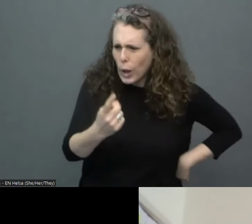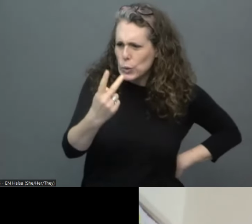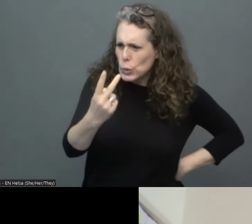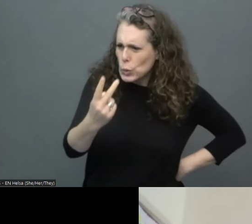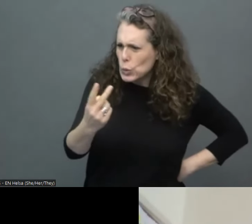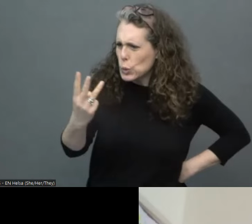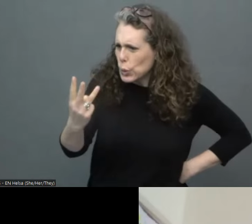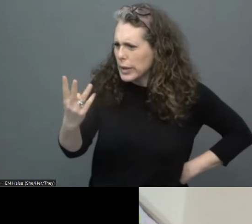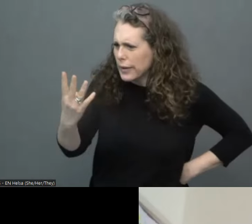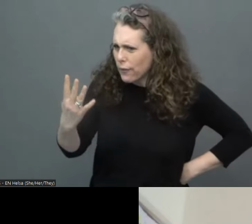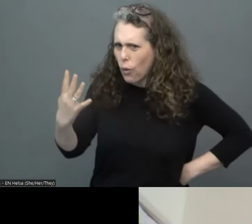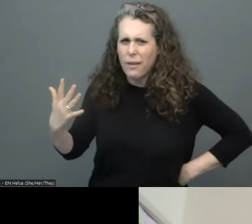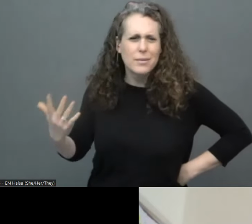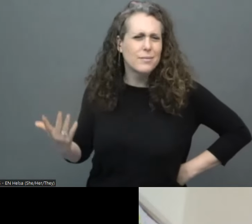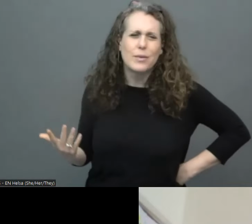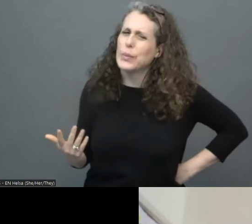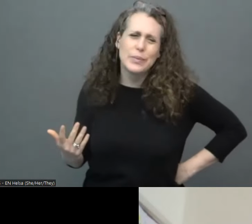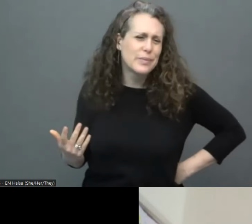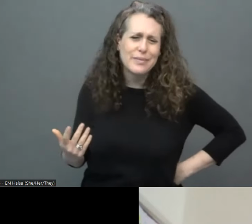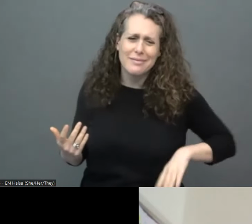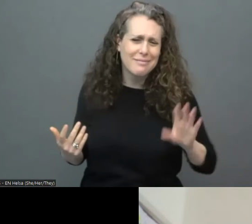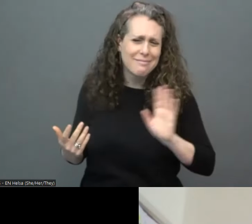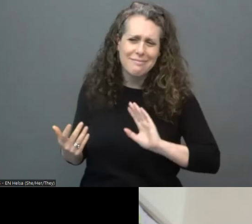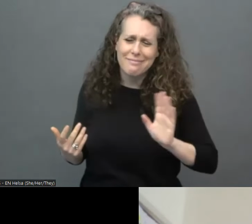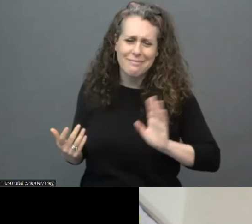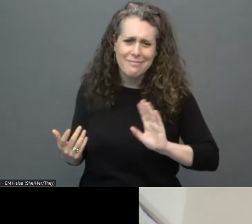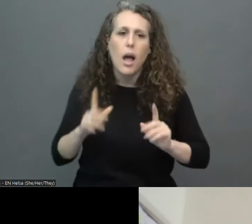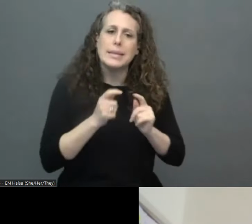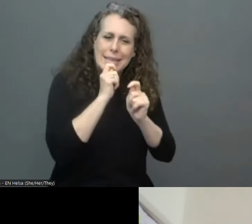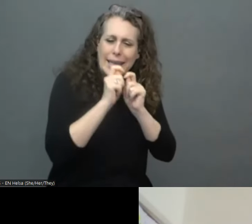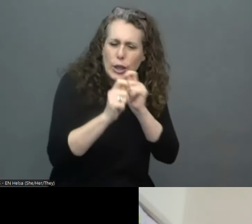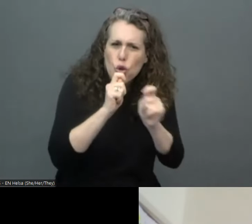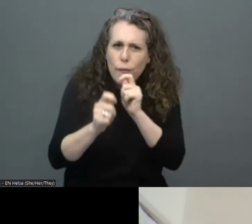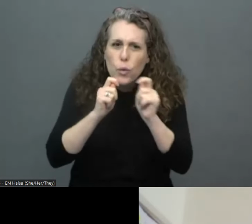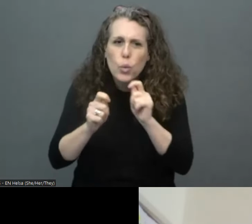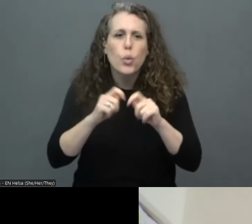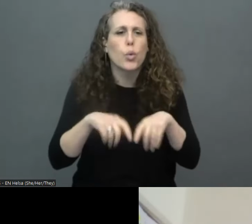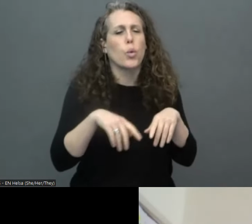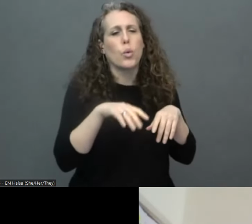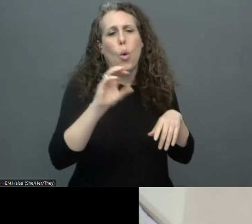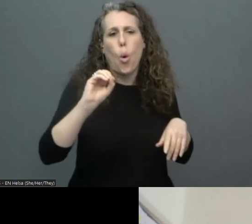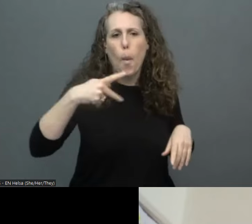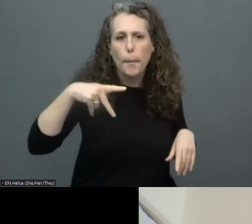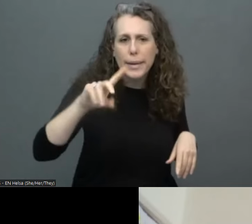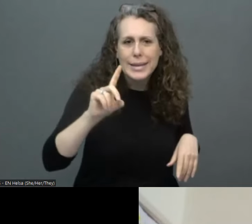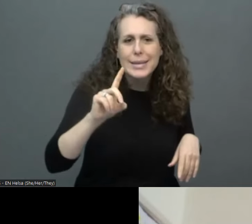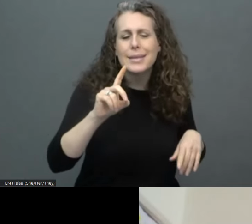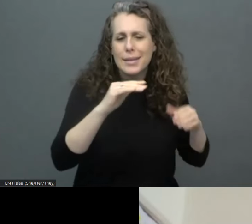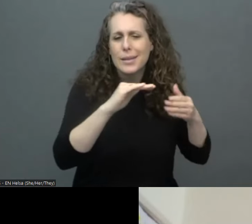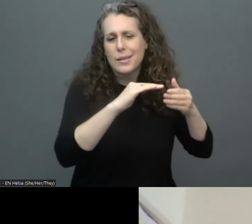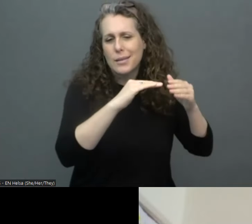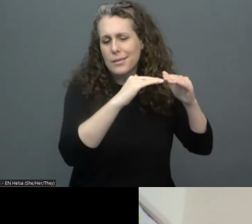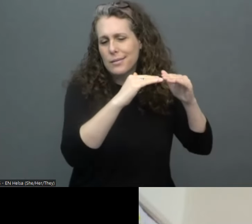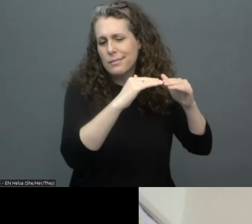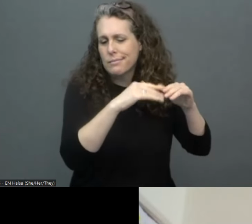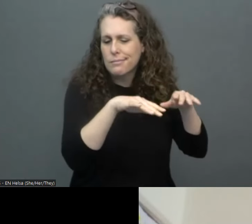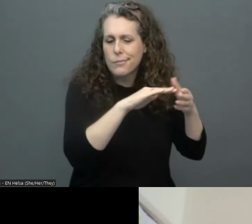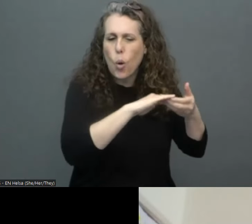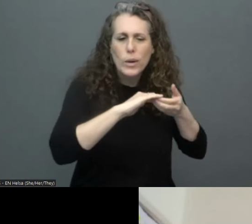but through interviews with OPDs, interviews with key informants and eventually other types